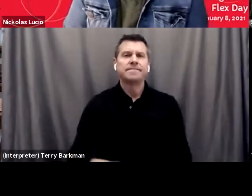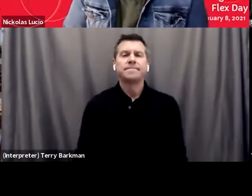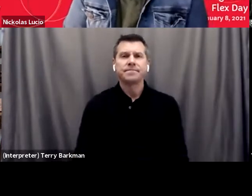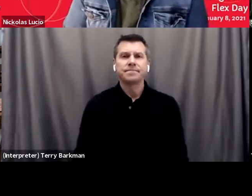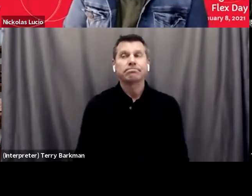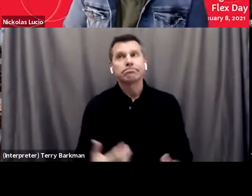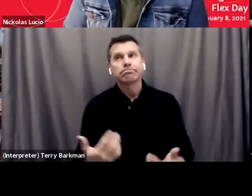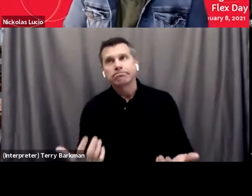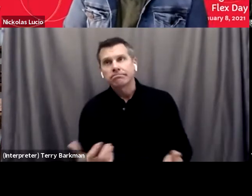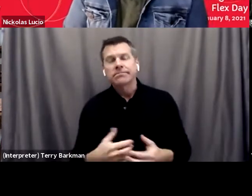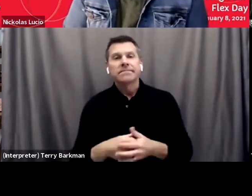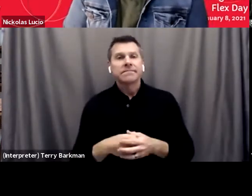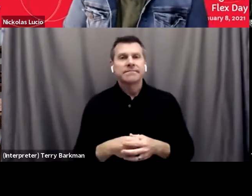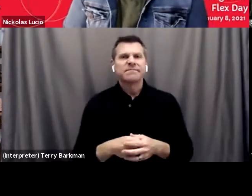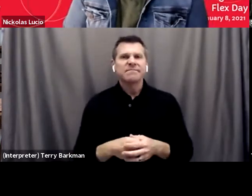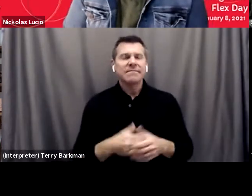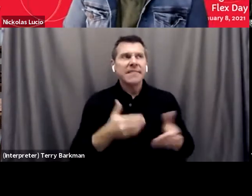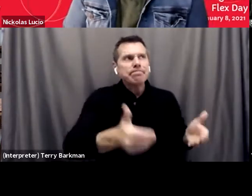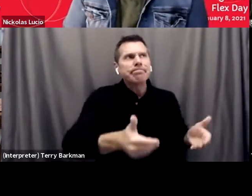those those different barriers that students were facing,